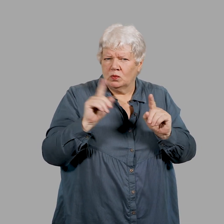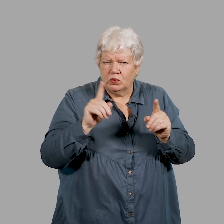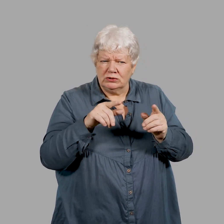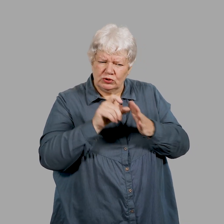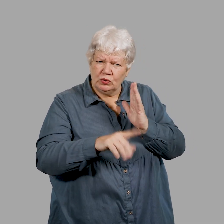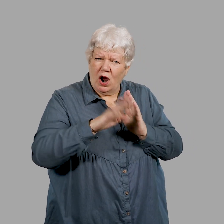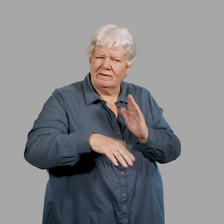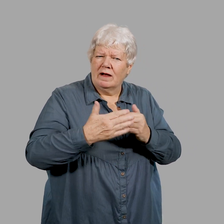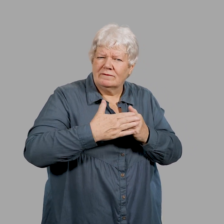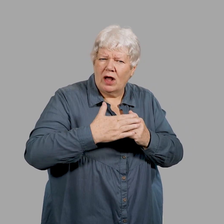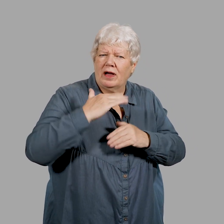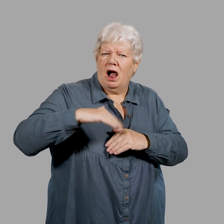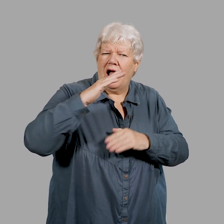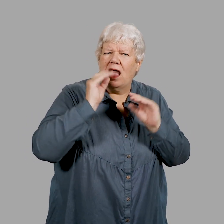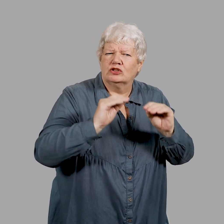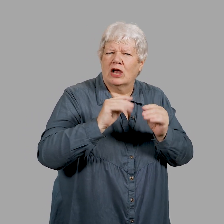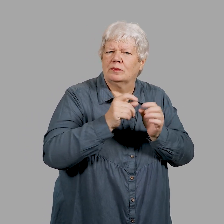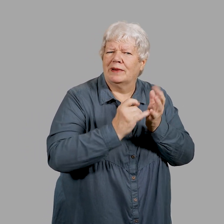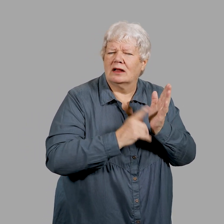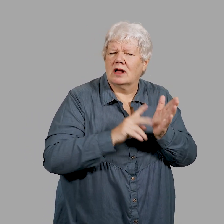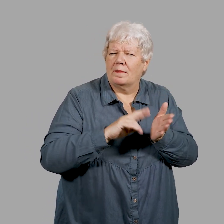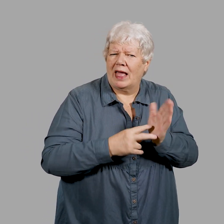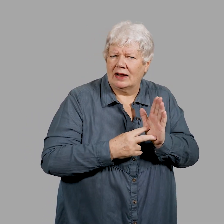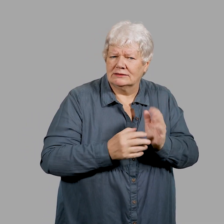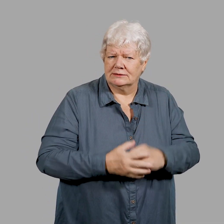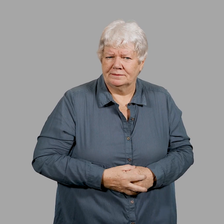on further and higher education BSL plans.